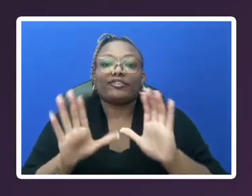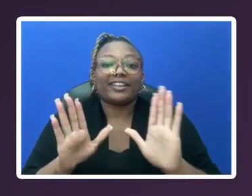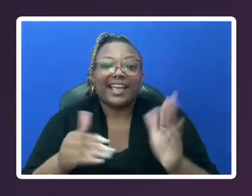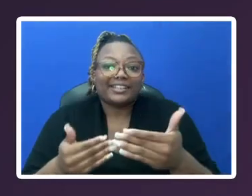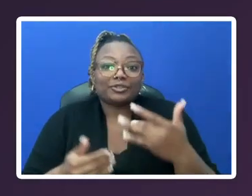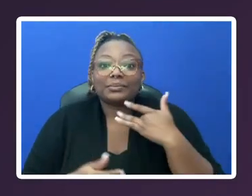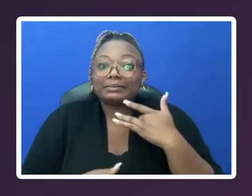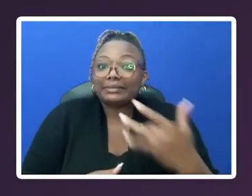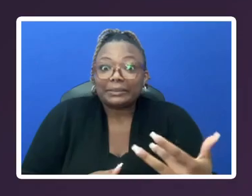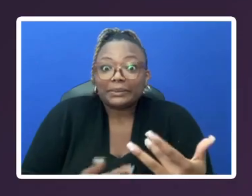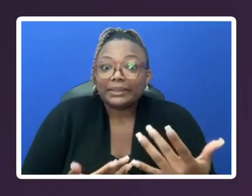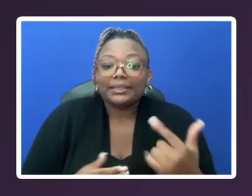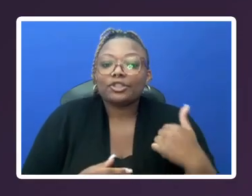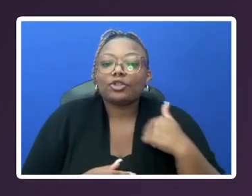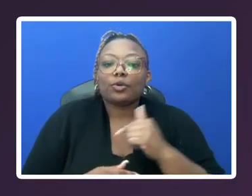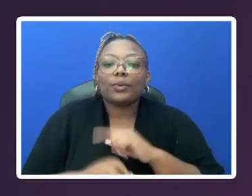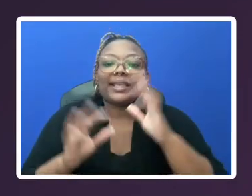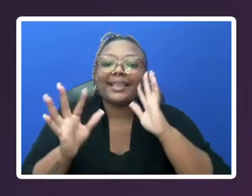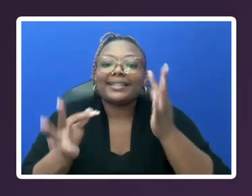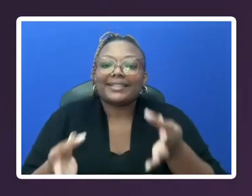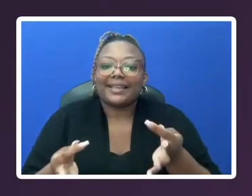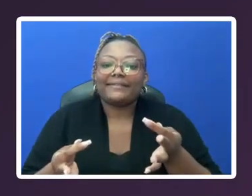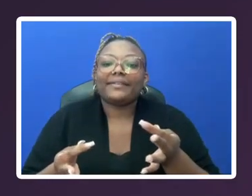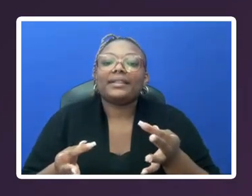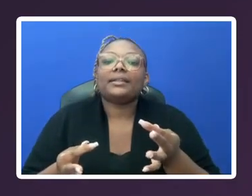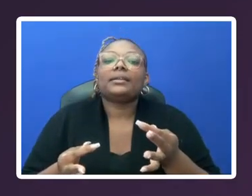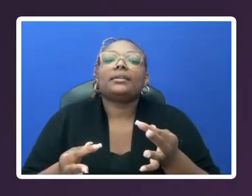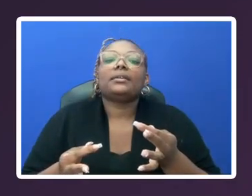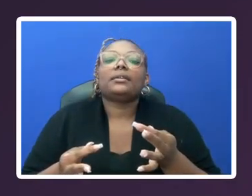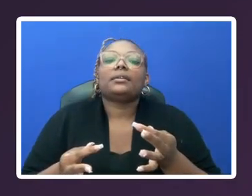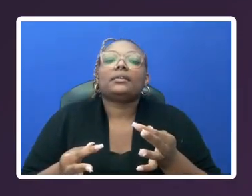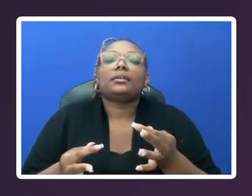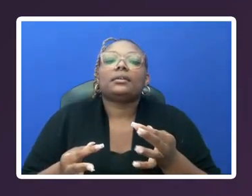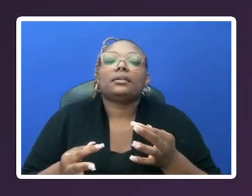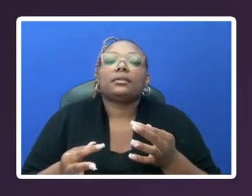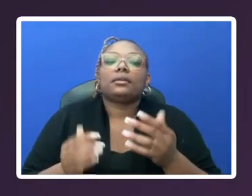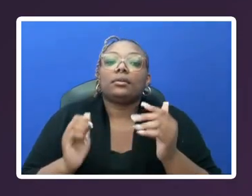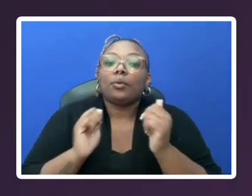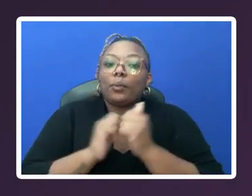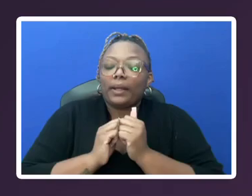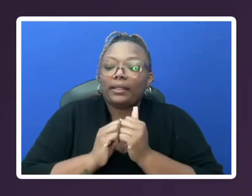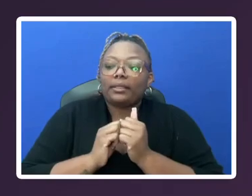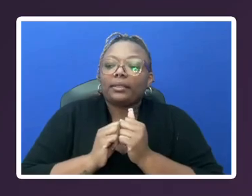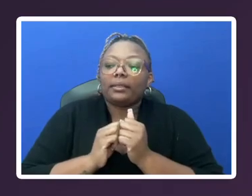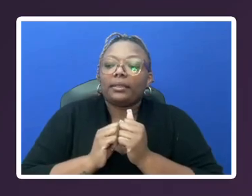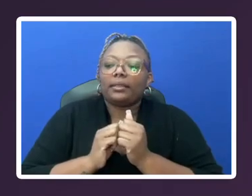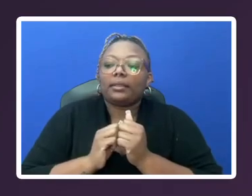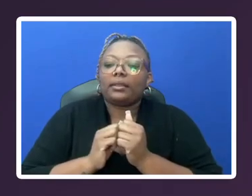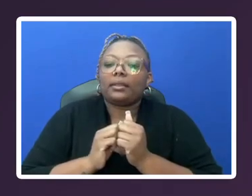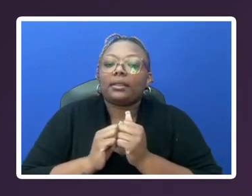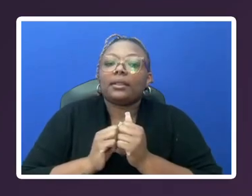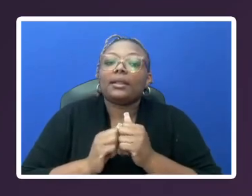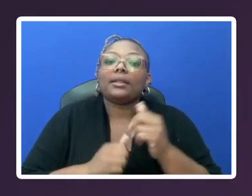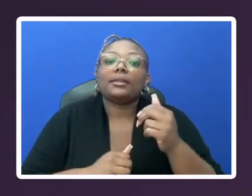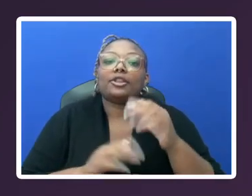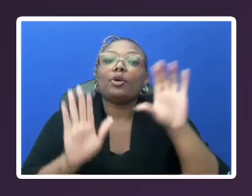we can definitely -- at least with the portrait gallery, again it's one of those